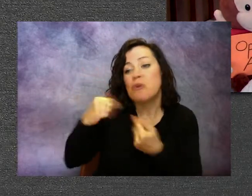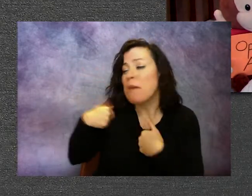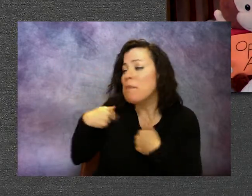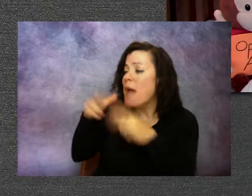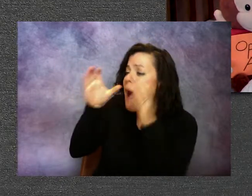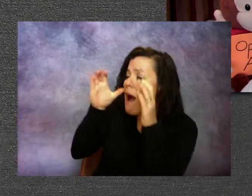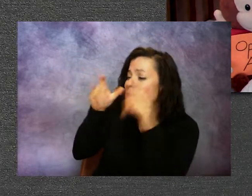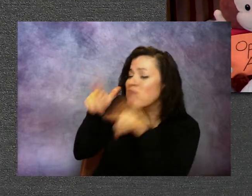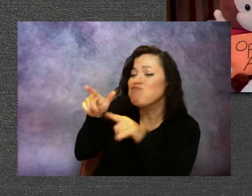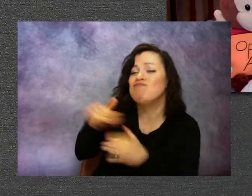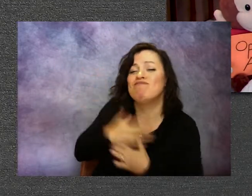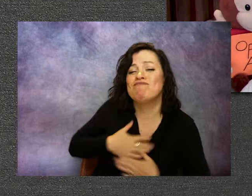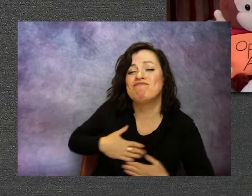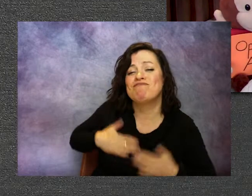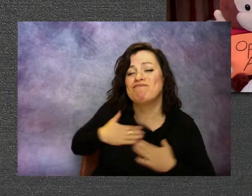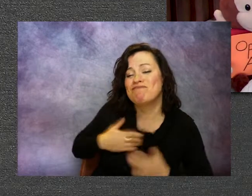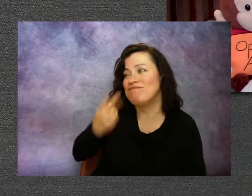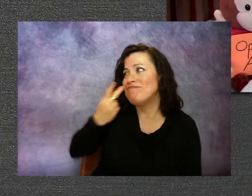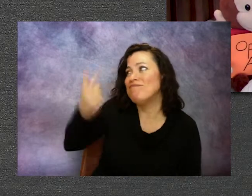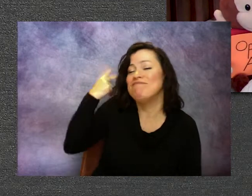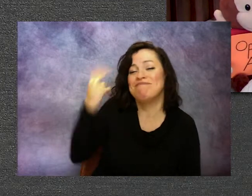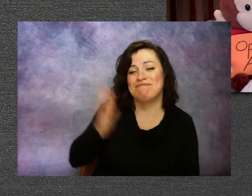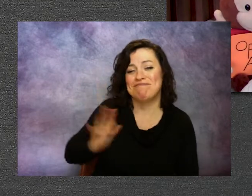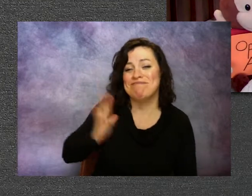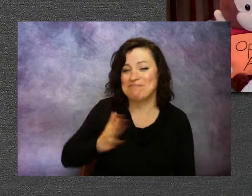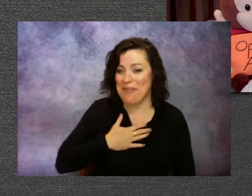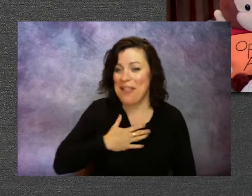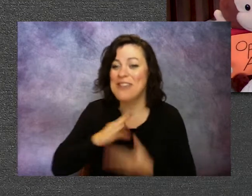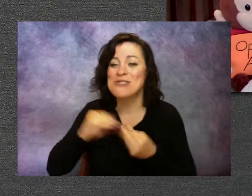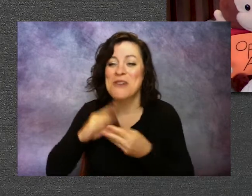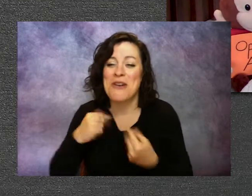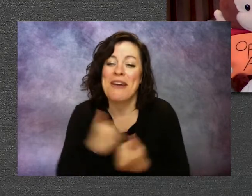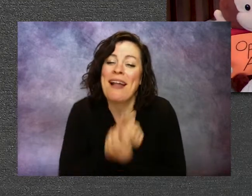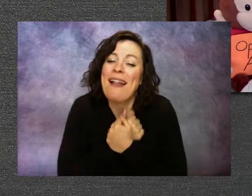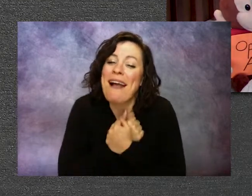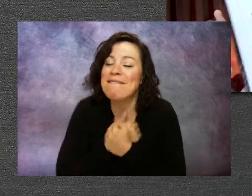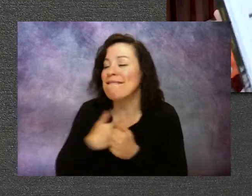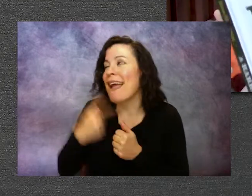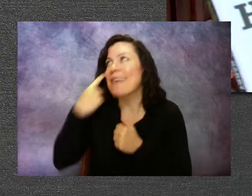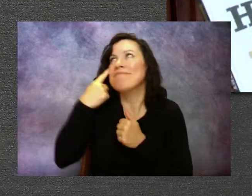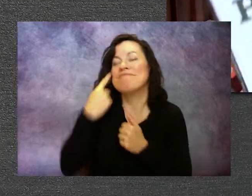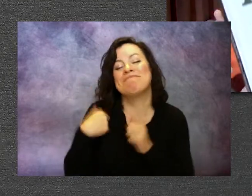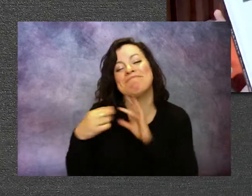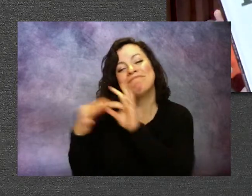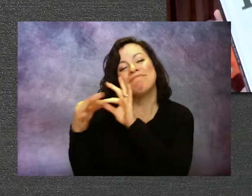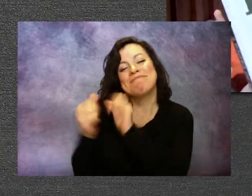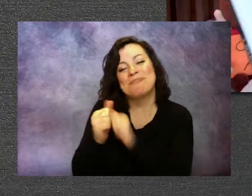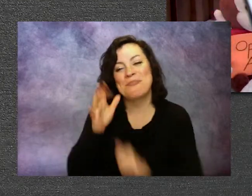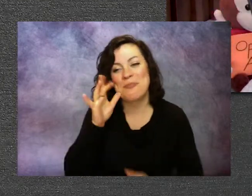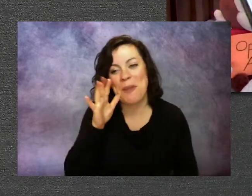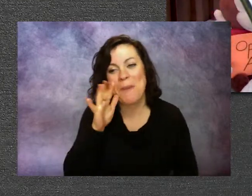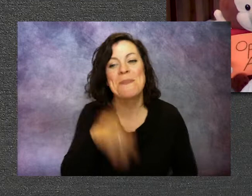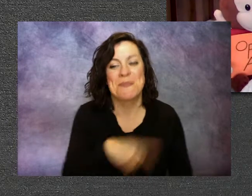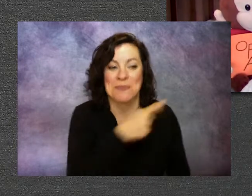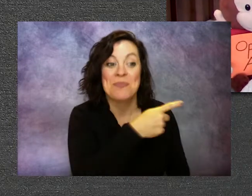And we all have special books that we like to hear again and again and I'm still enjoying it today. It's called "Harry the Dirty Dog"